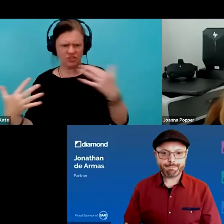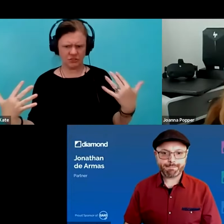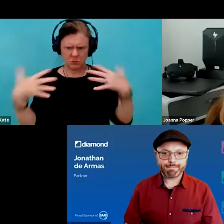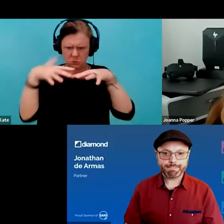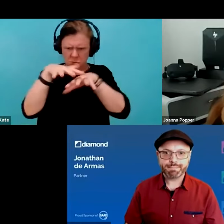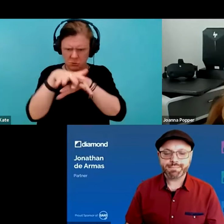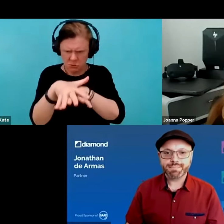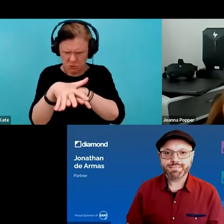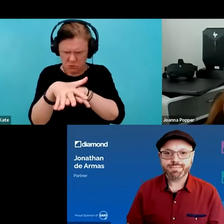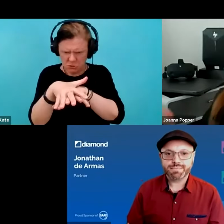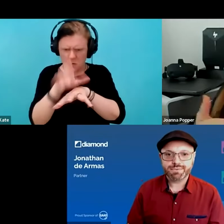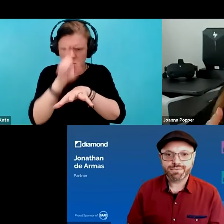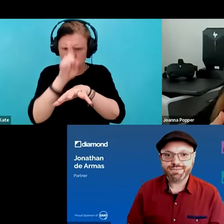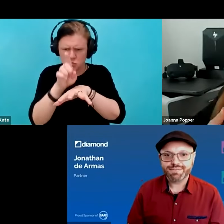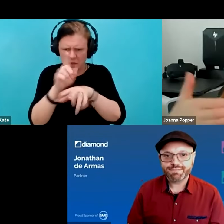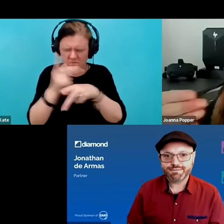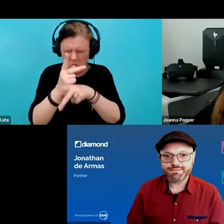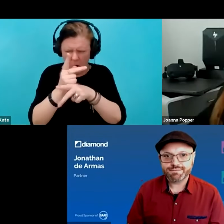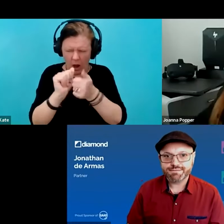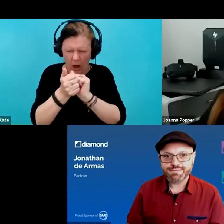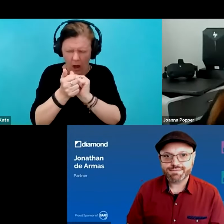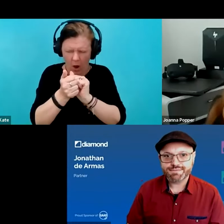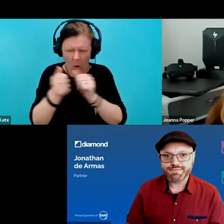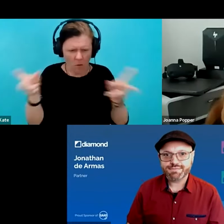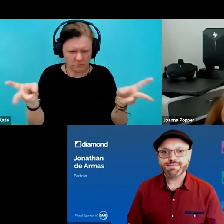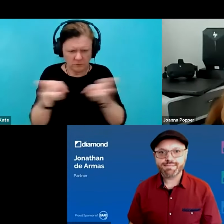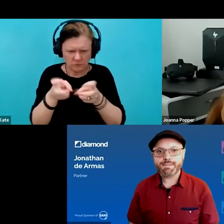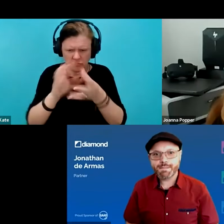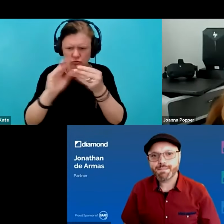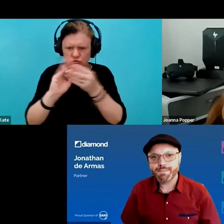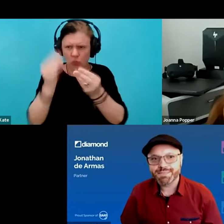and a new and innovative way of looking at what was next was, where my true